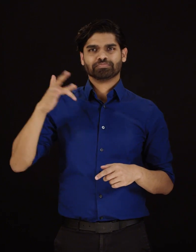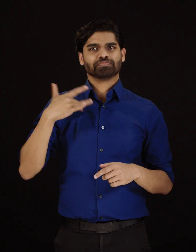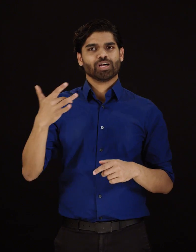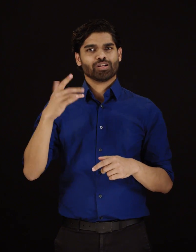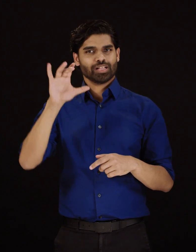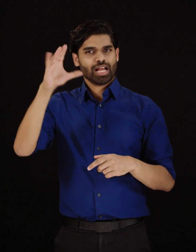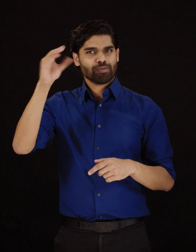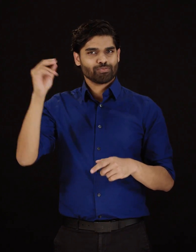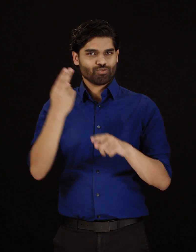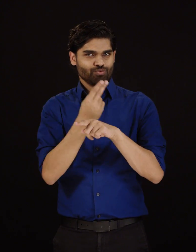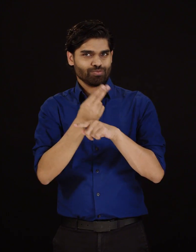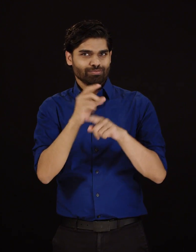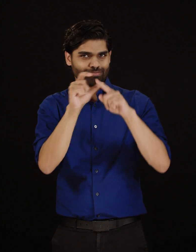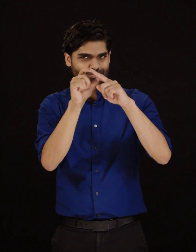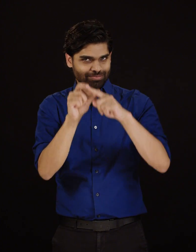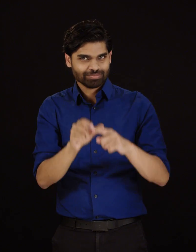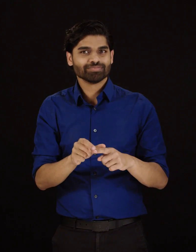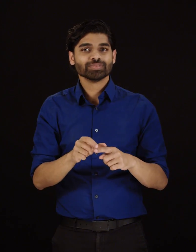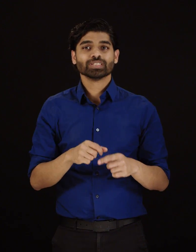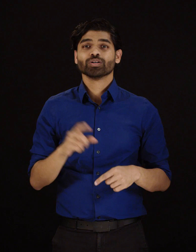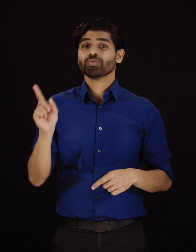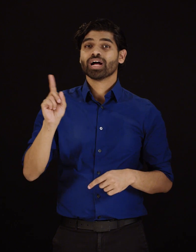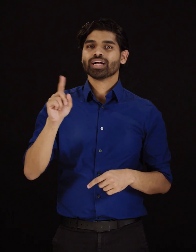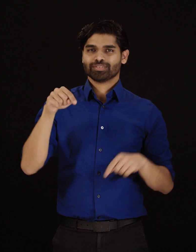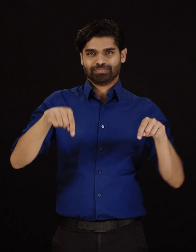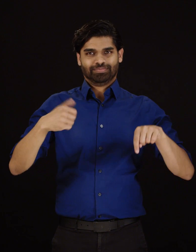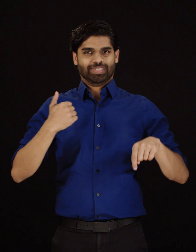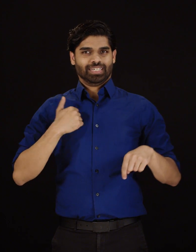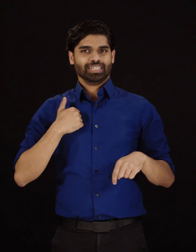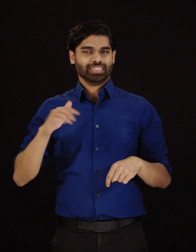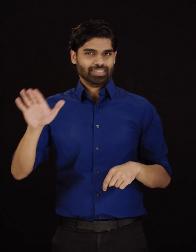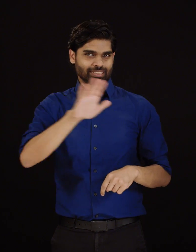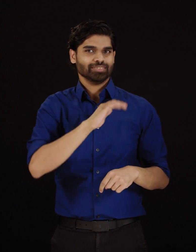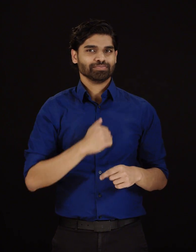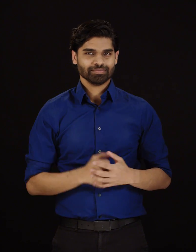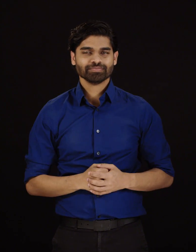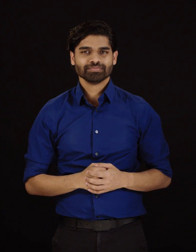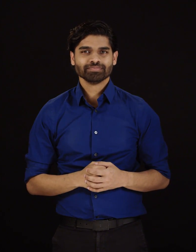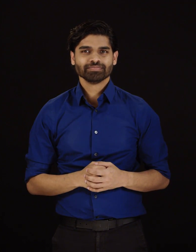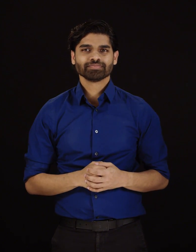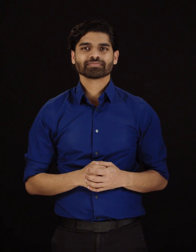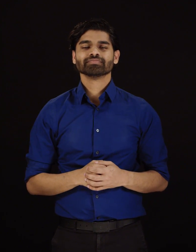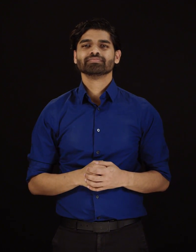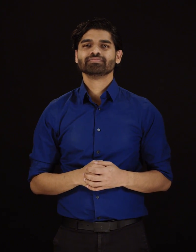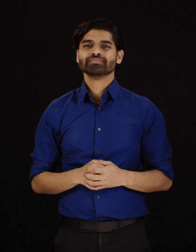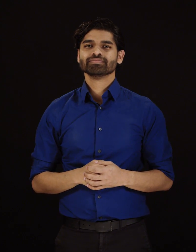Important information you’ll come across in relation to your Wireless account includes: